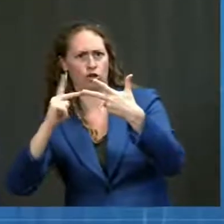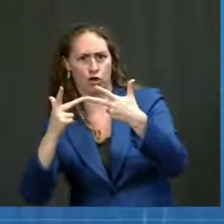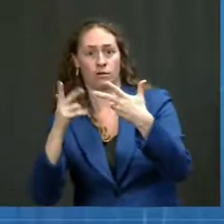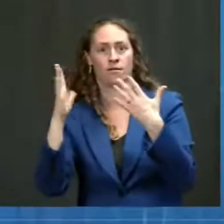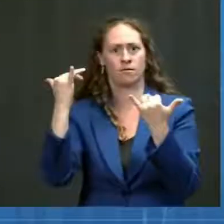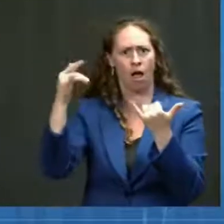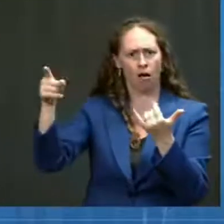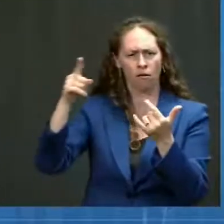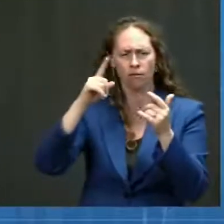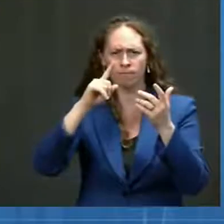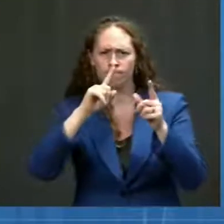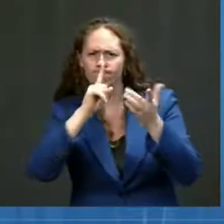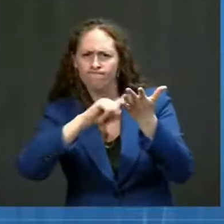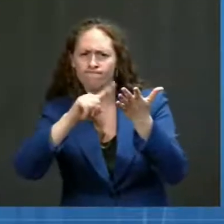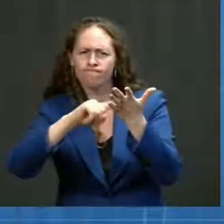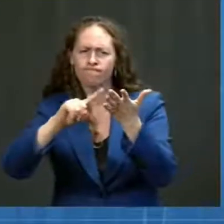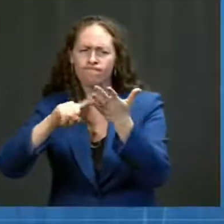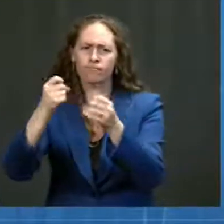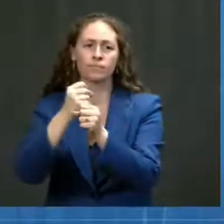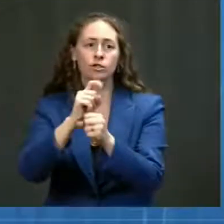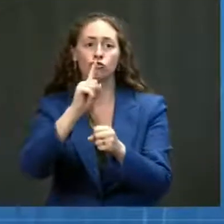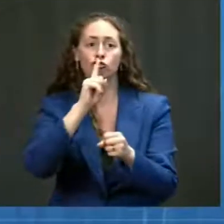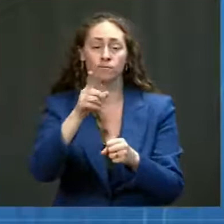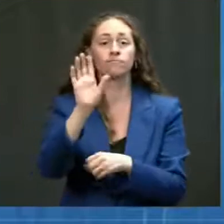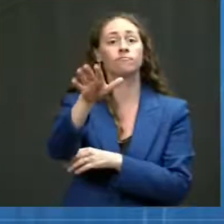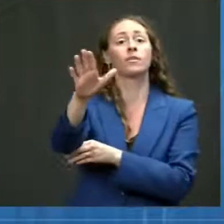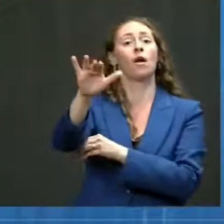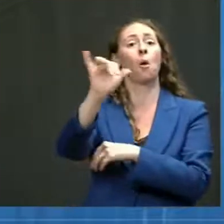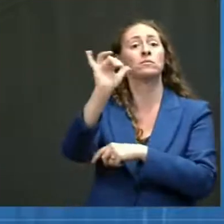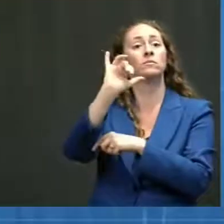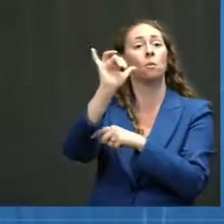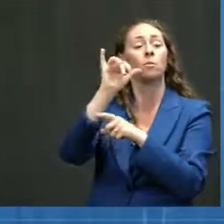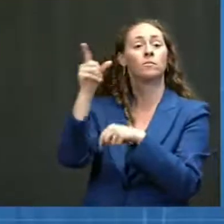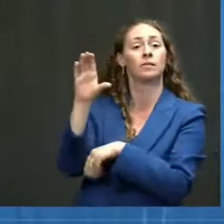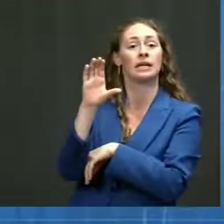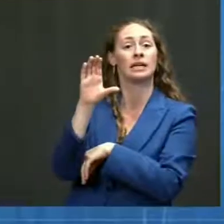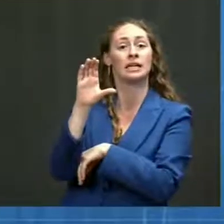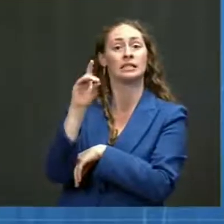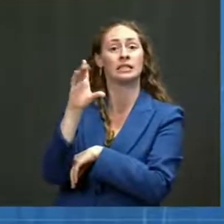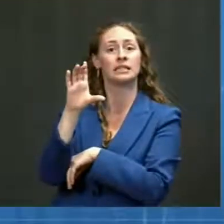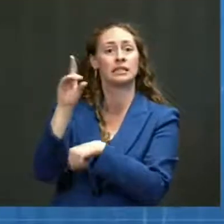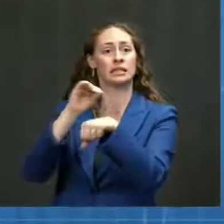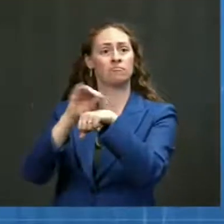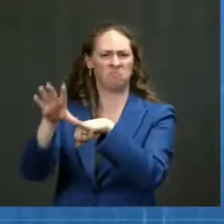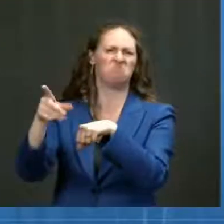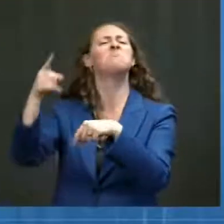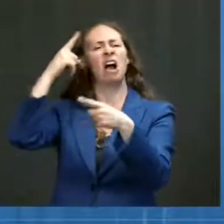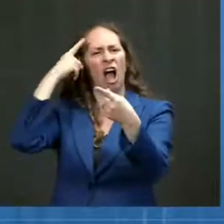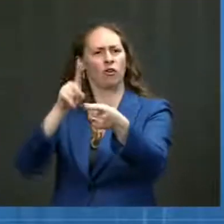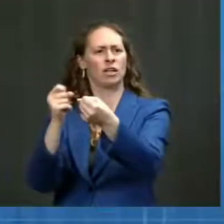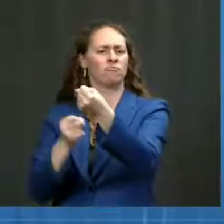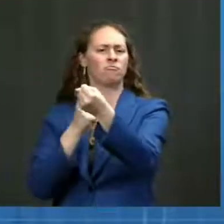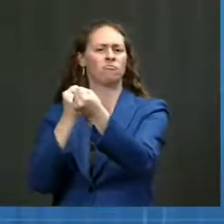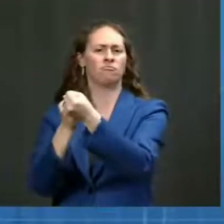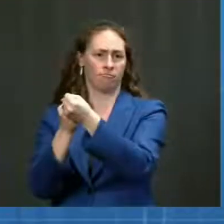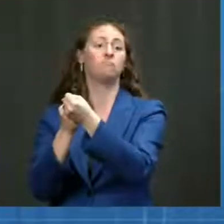EFFECTIVENESS OF THE THIRD DOSE OF THE PFIZER AND MODERNA MRNA VACCINES.